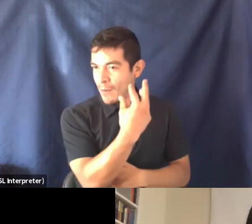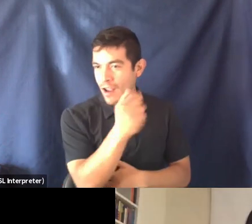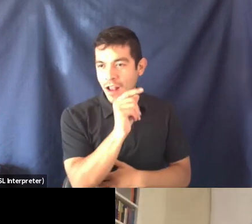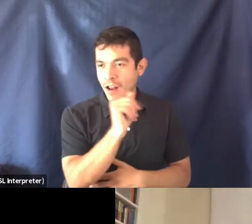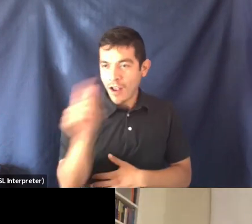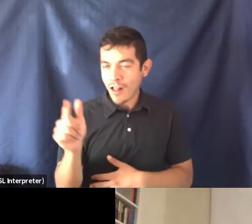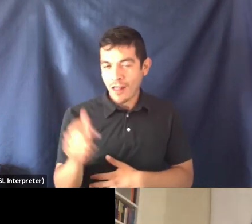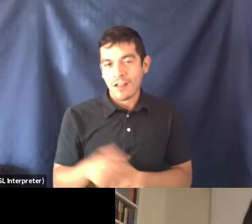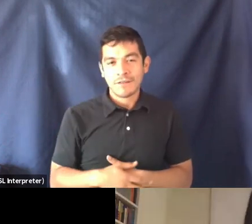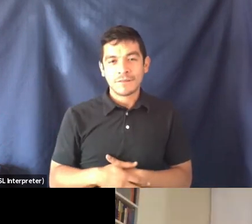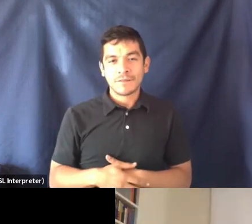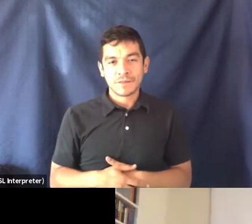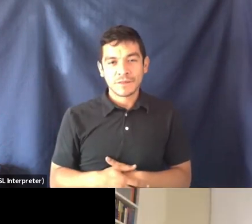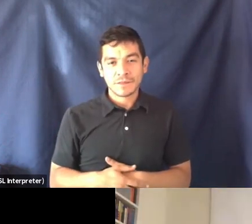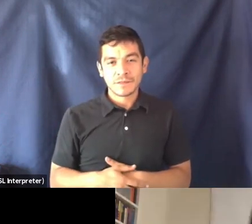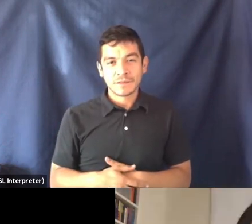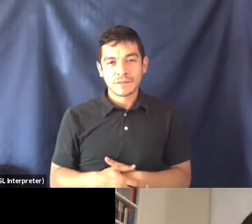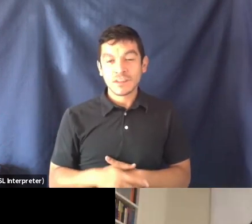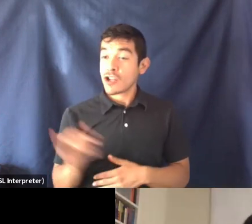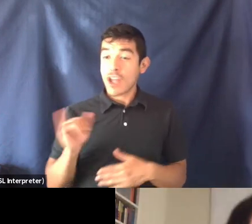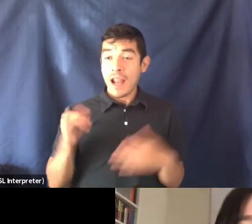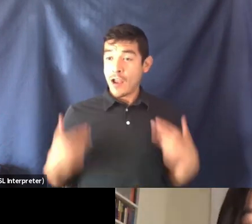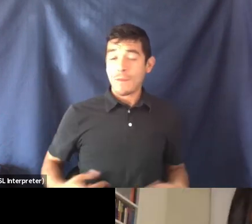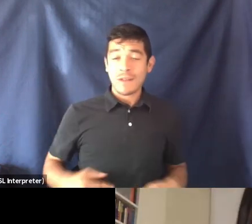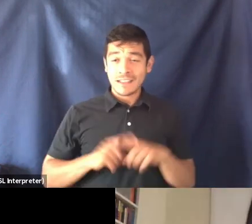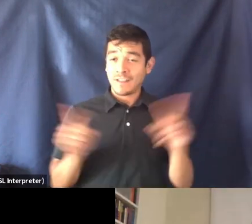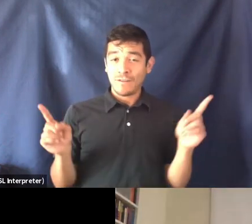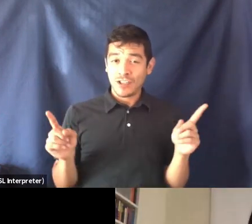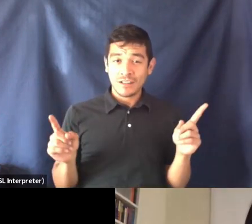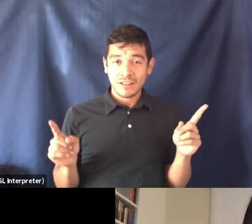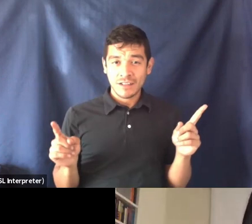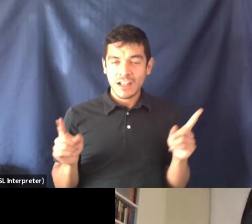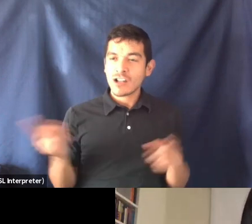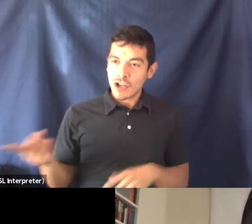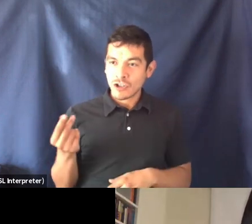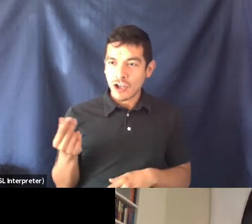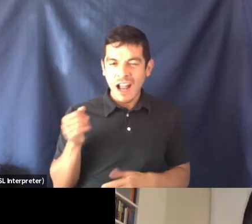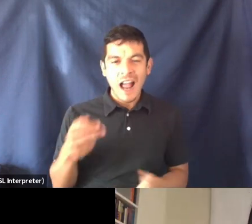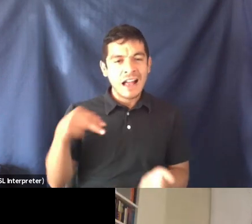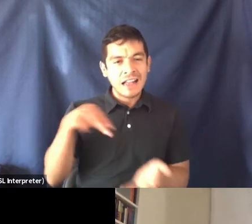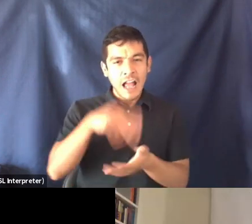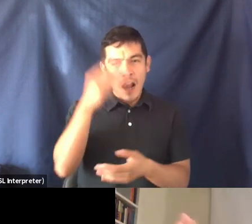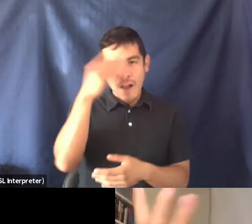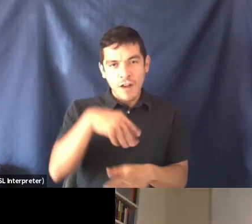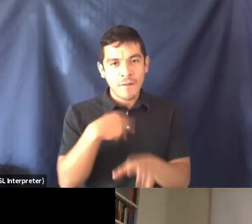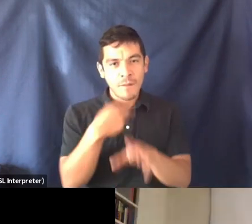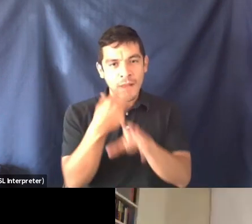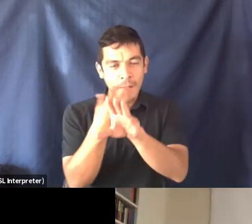in their level of self-consciousness. She was one of those who could just stand in front of my camera calmly and I could move all around her